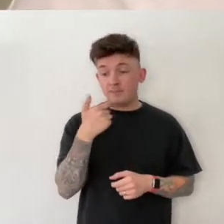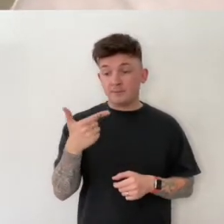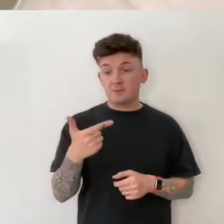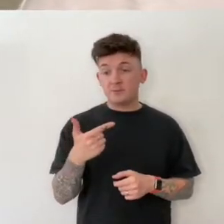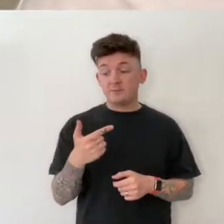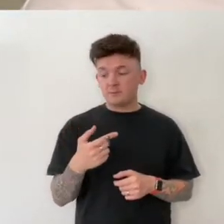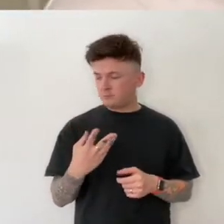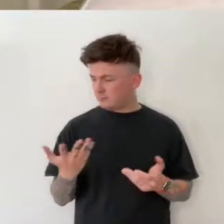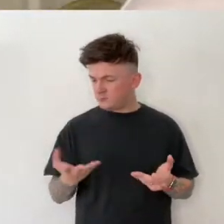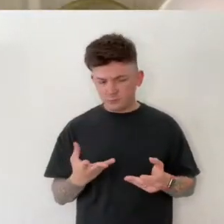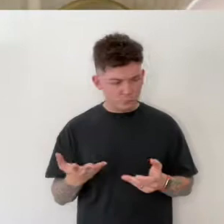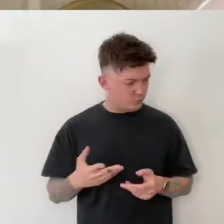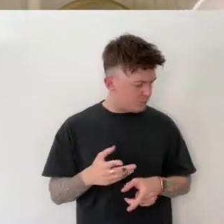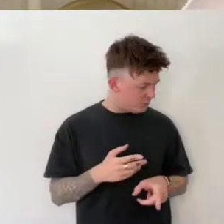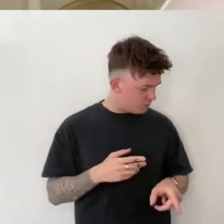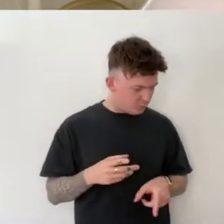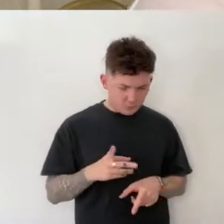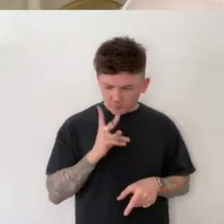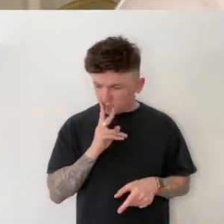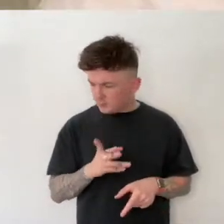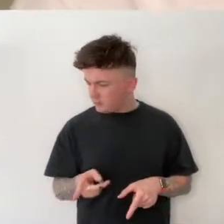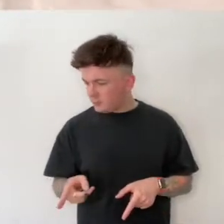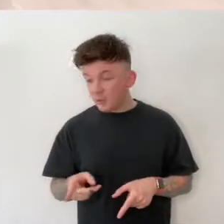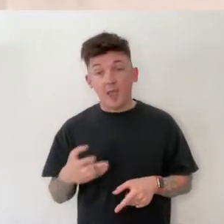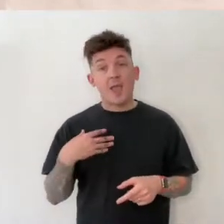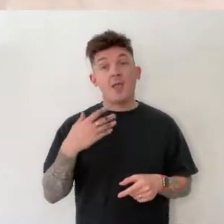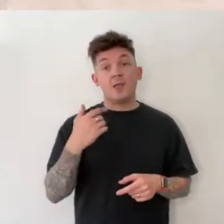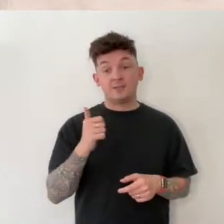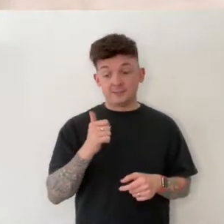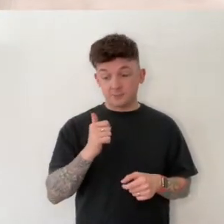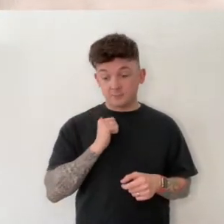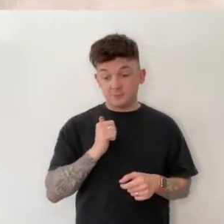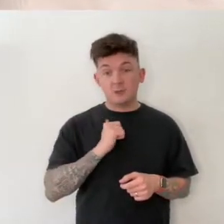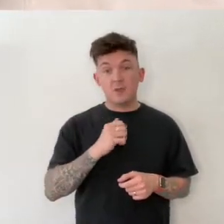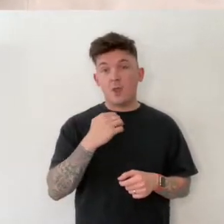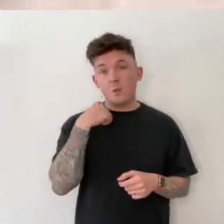somewhere here so i might actually go and use this one. i am in the process of making